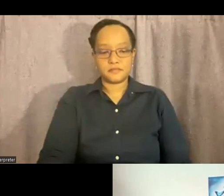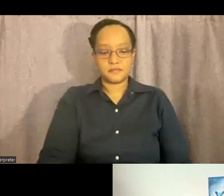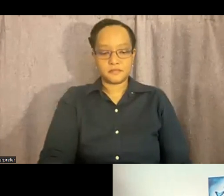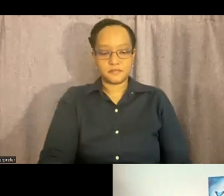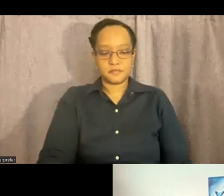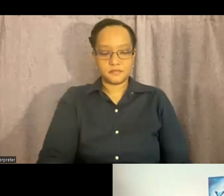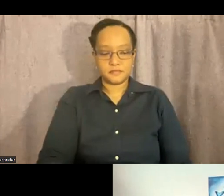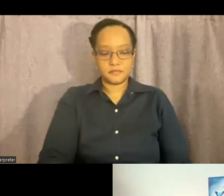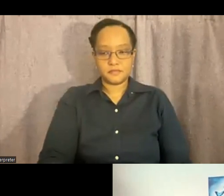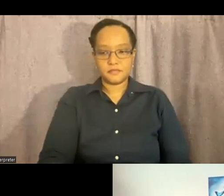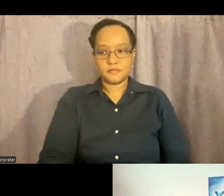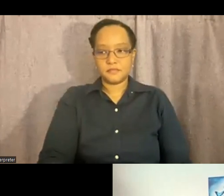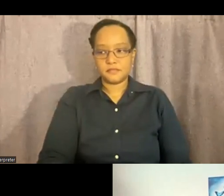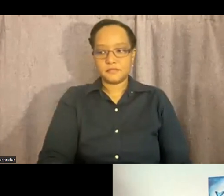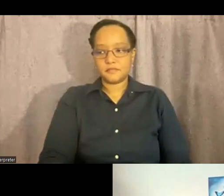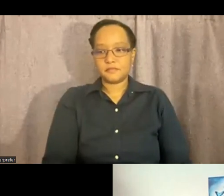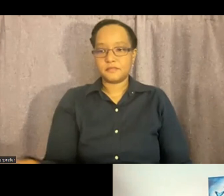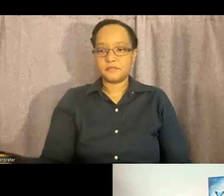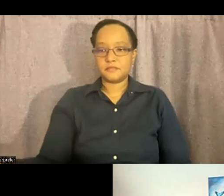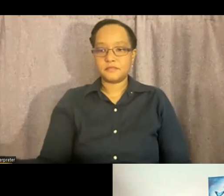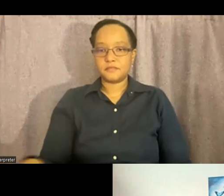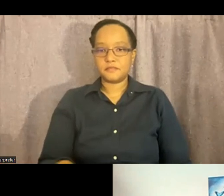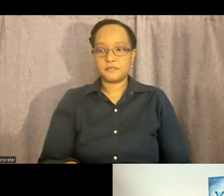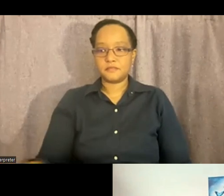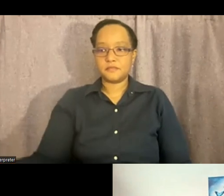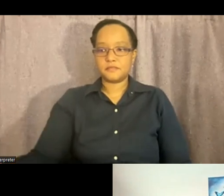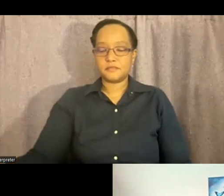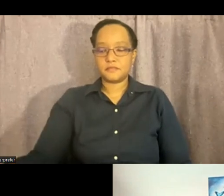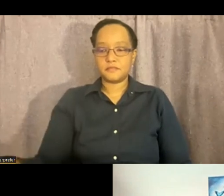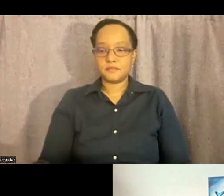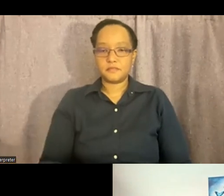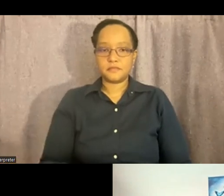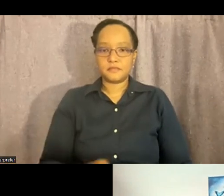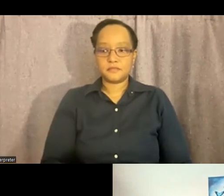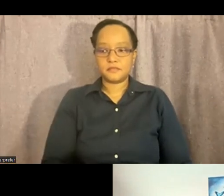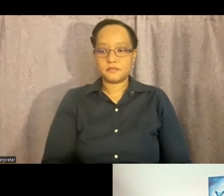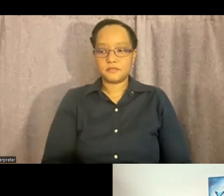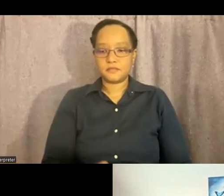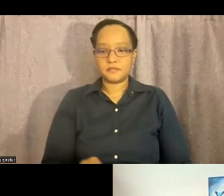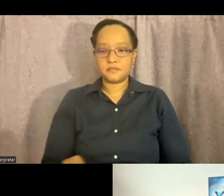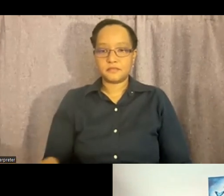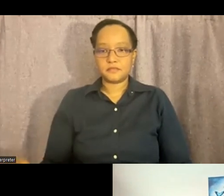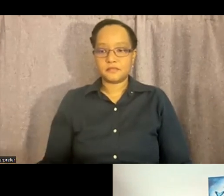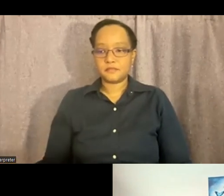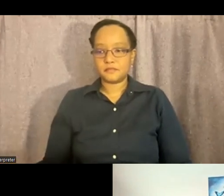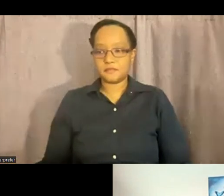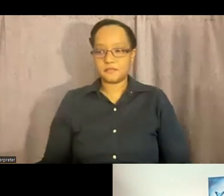will proceed with instructions in Spanish. [Speaking Spanish].